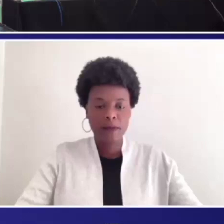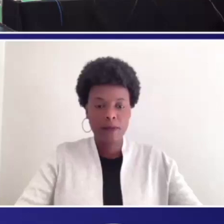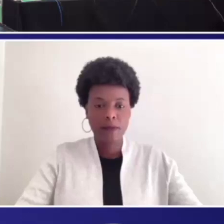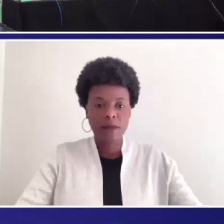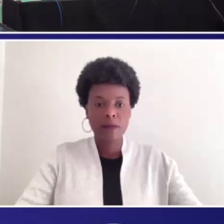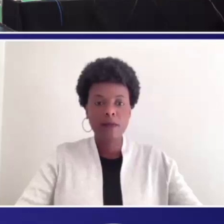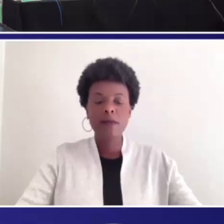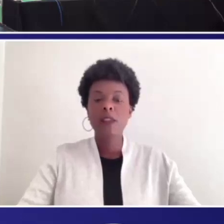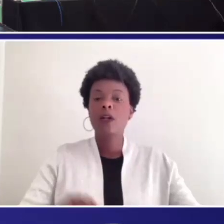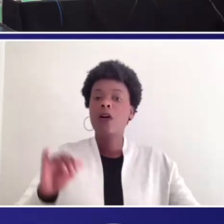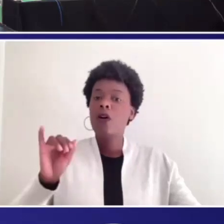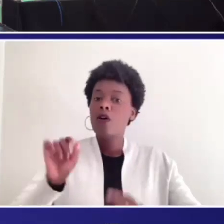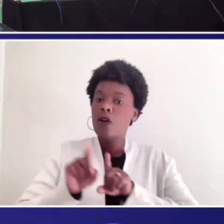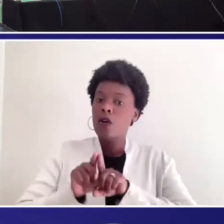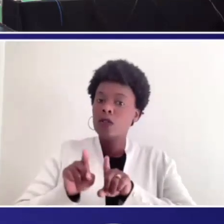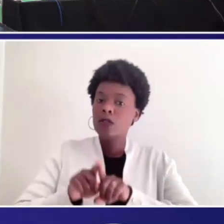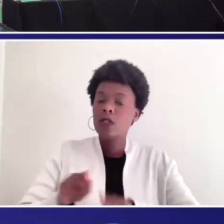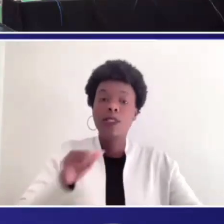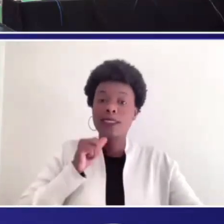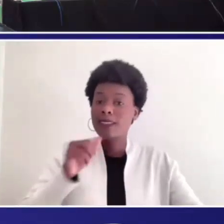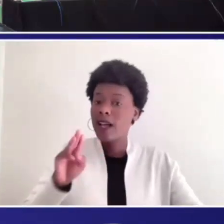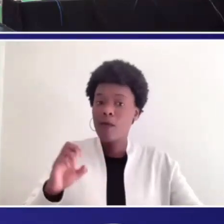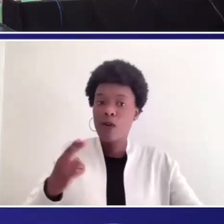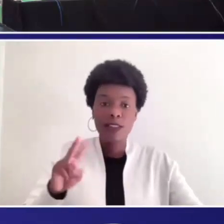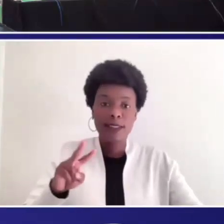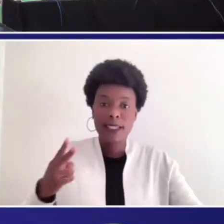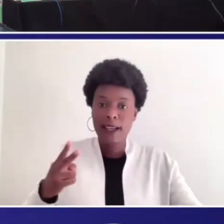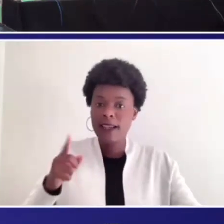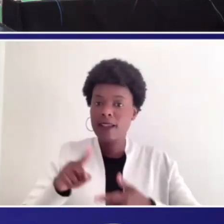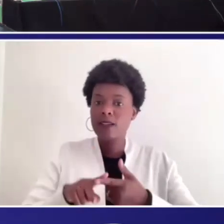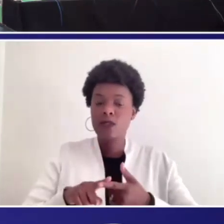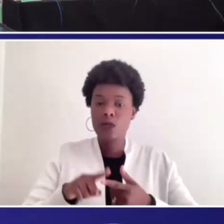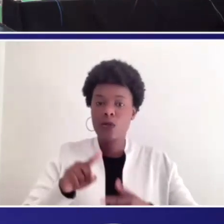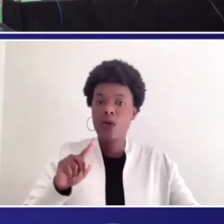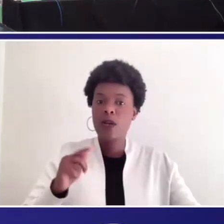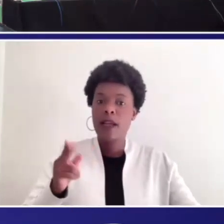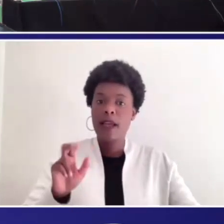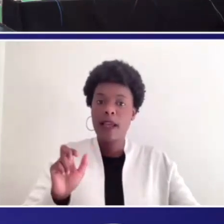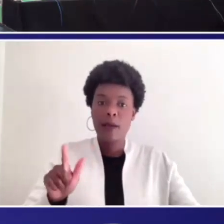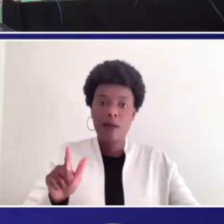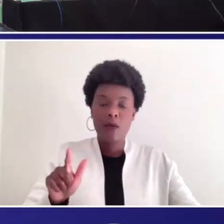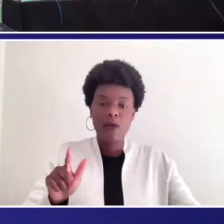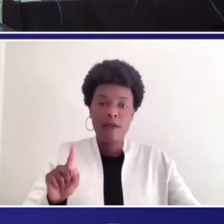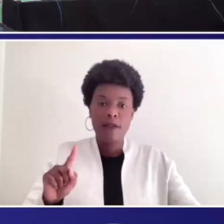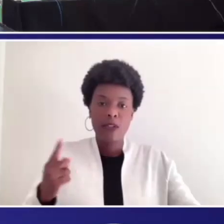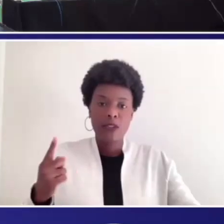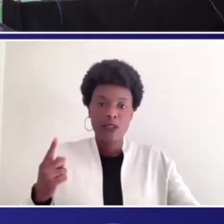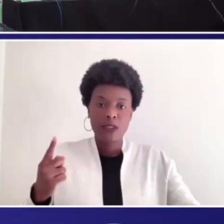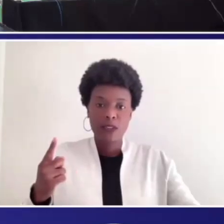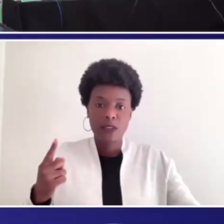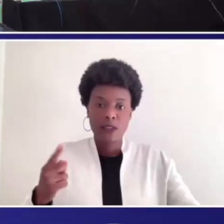and it is not March 2nd through April 1st.